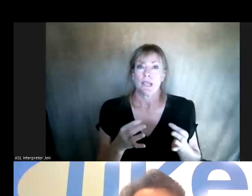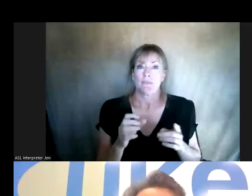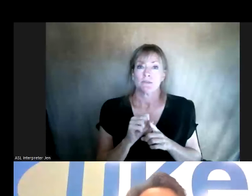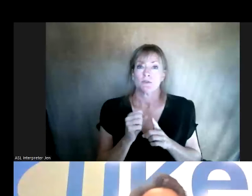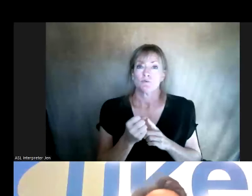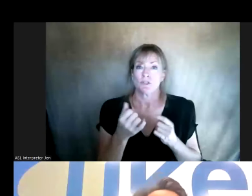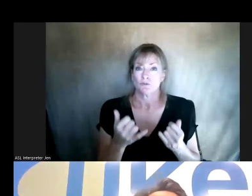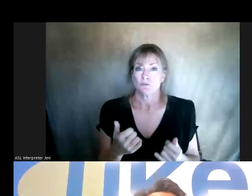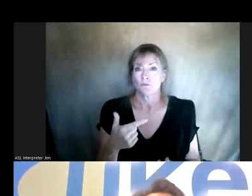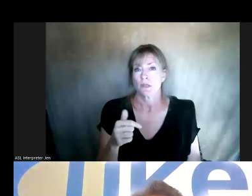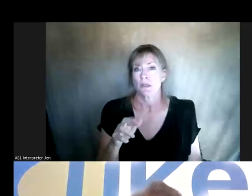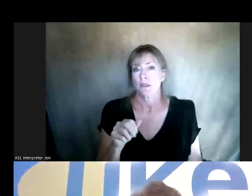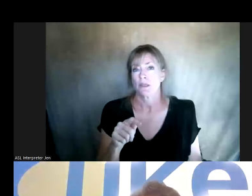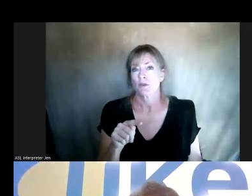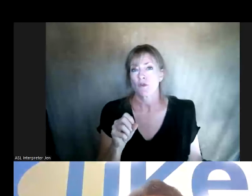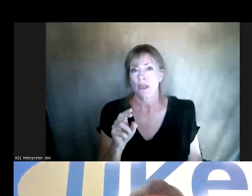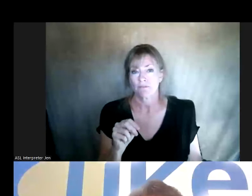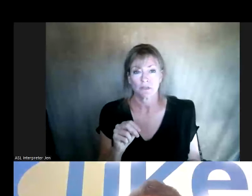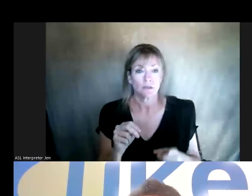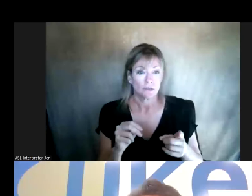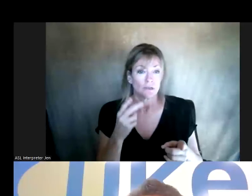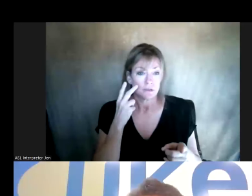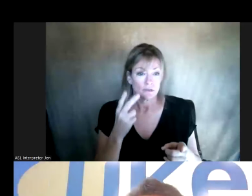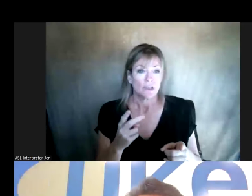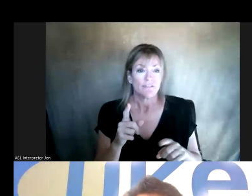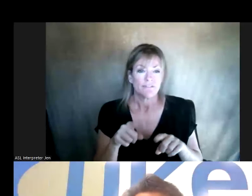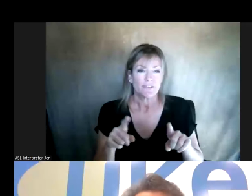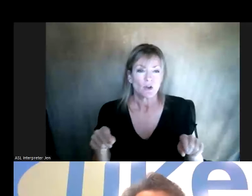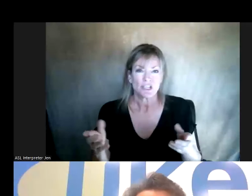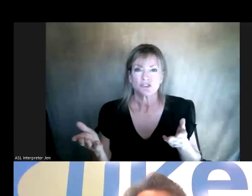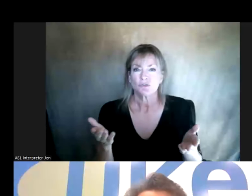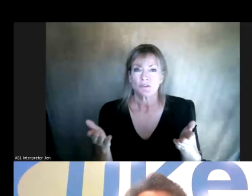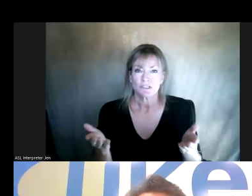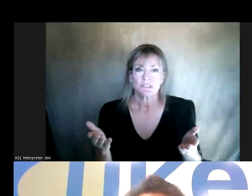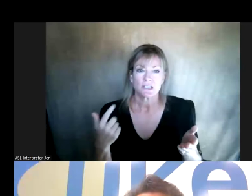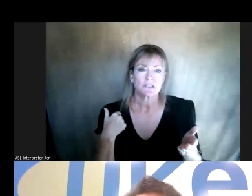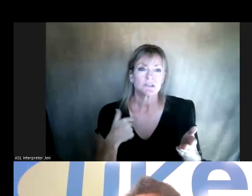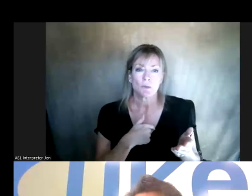AS YOU CAN SEE THESE ARE THE VARIOUS SERVICES THAT WE ARE